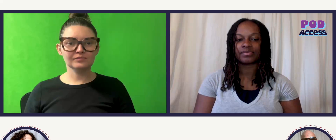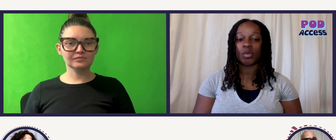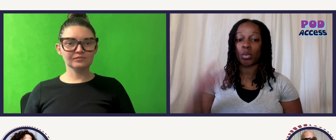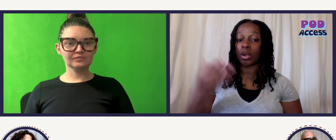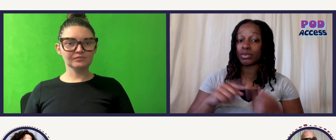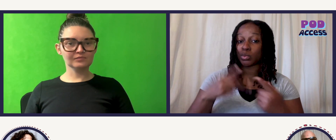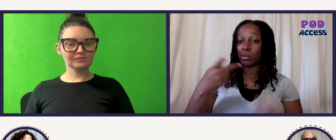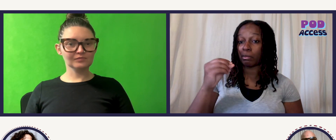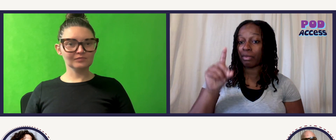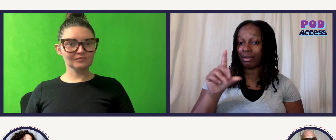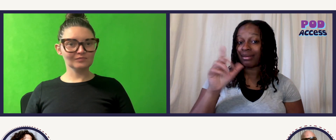Welcome to POD Ask Us.